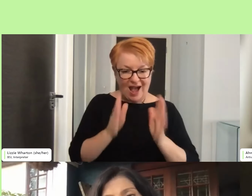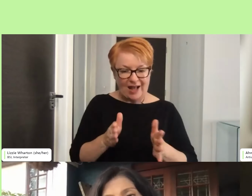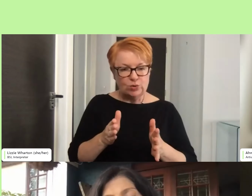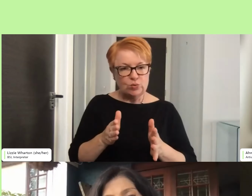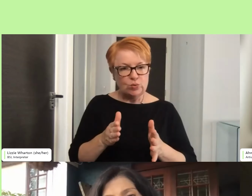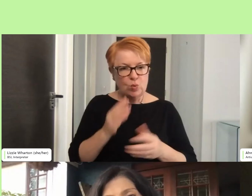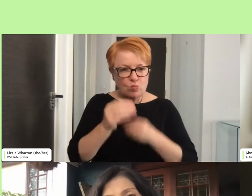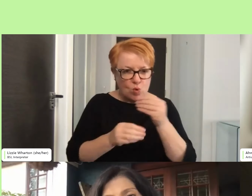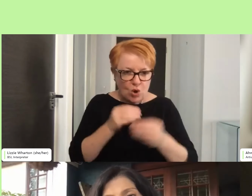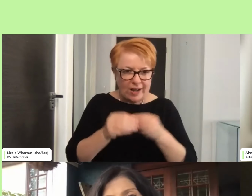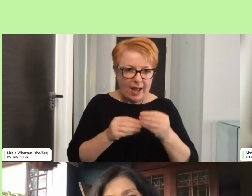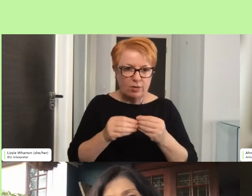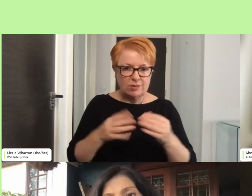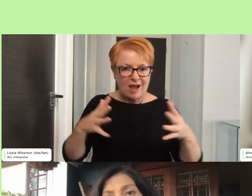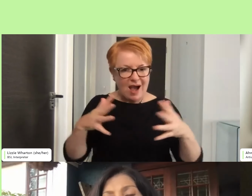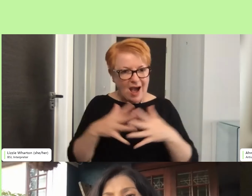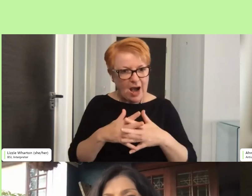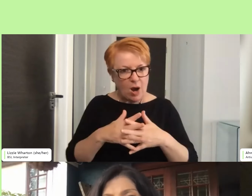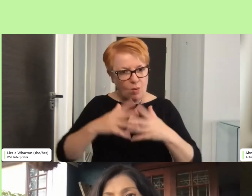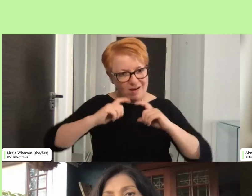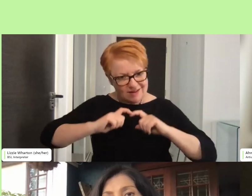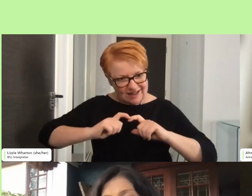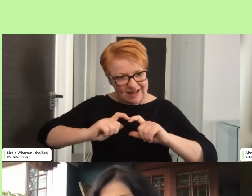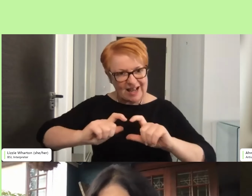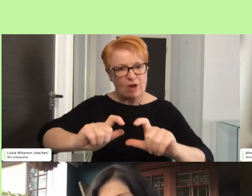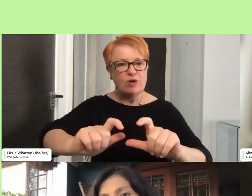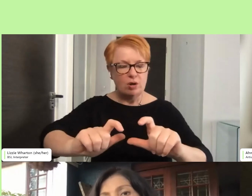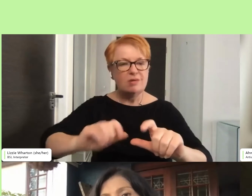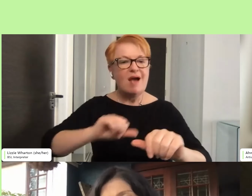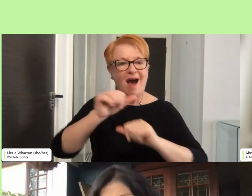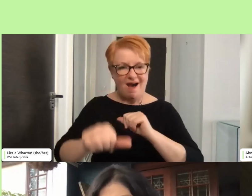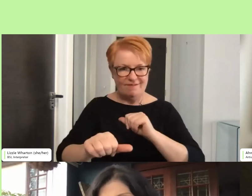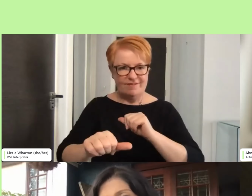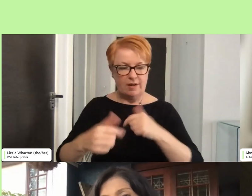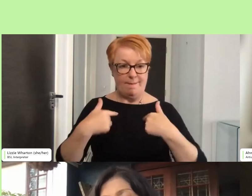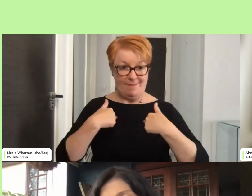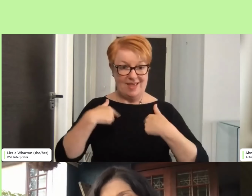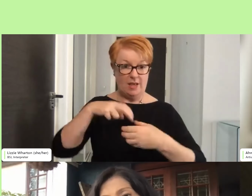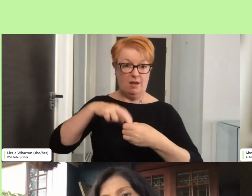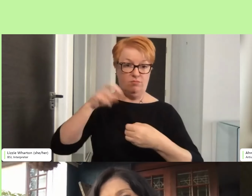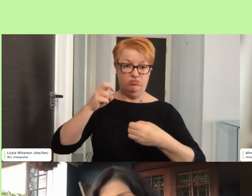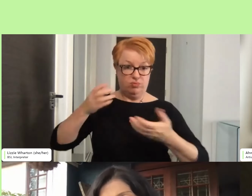beyond its Directors, creators, were the first people beyond me, you know, so it doesn't